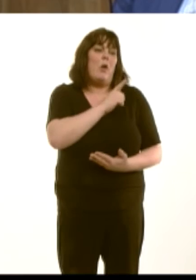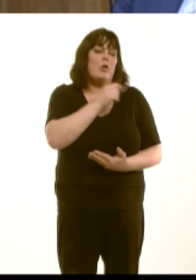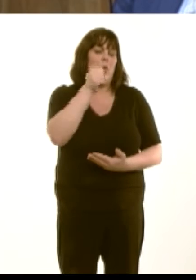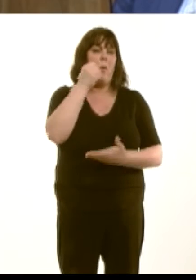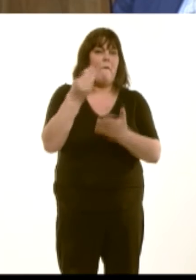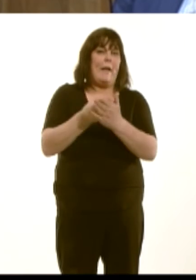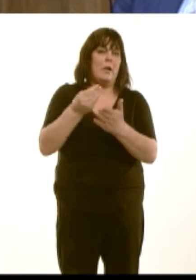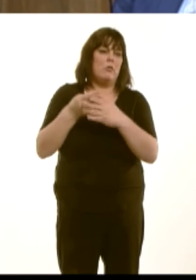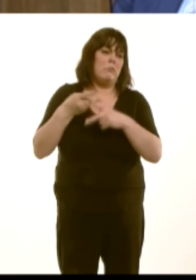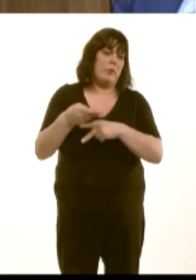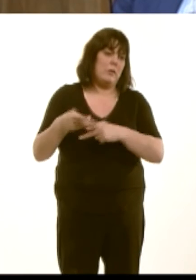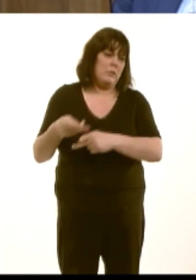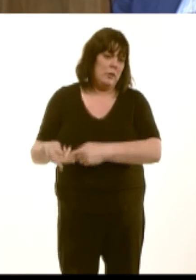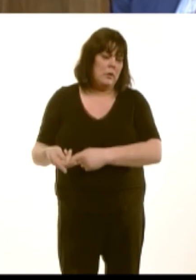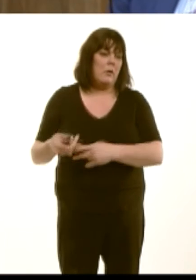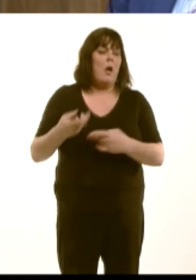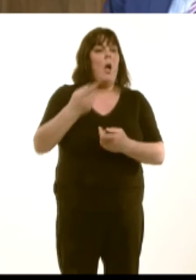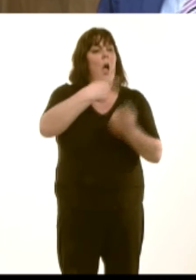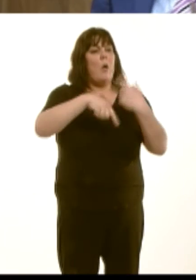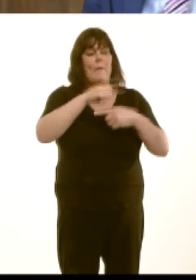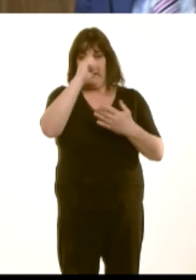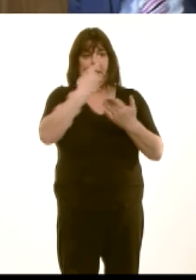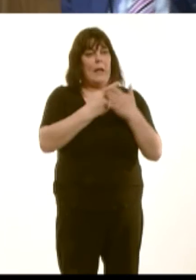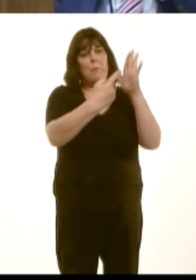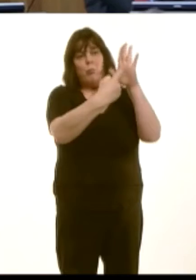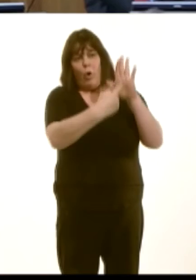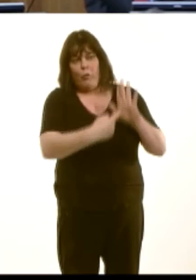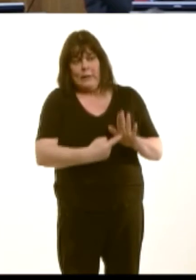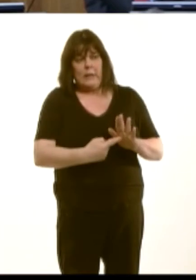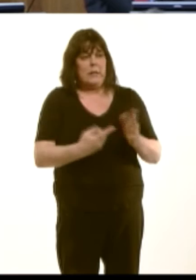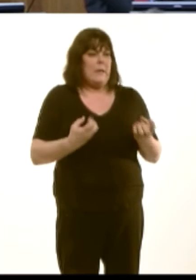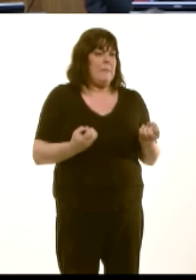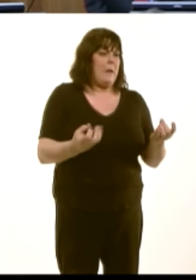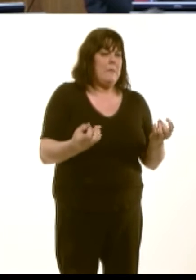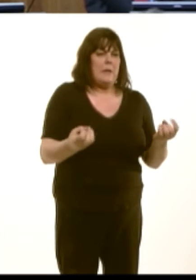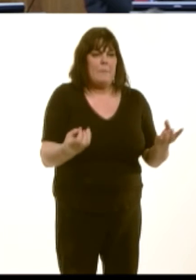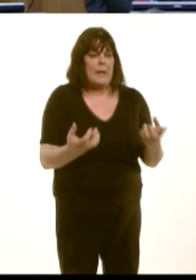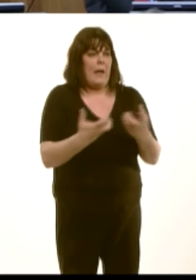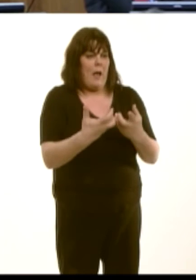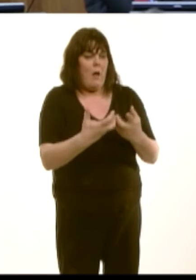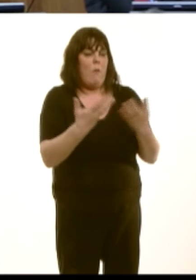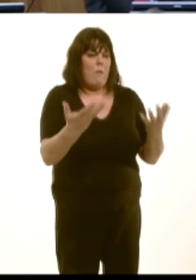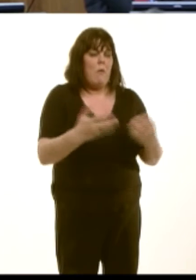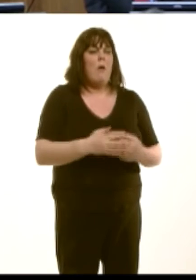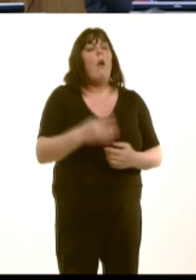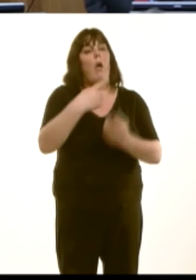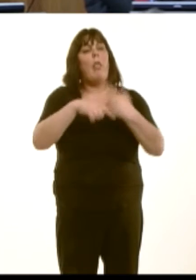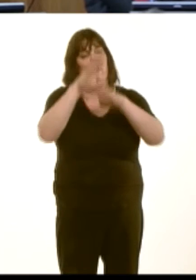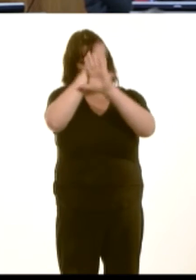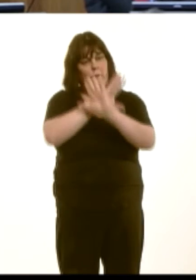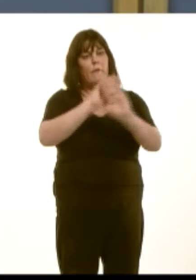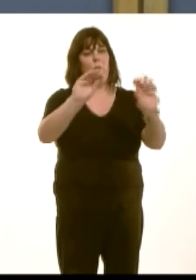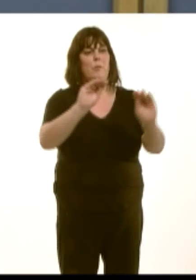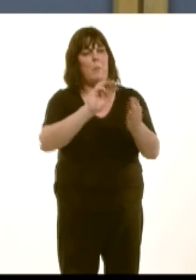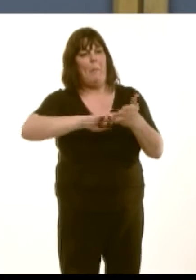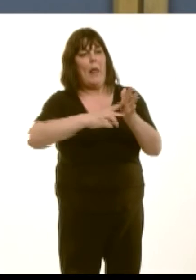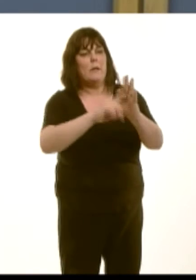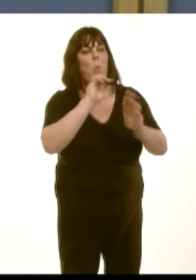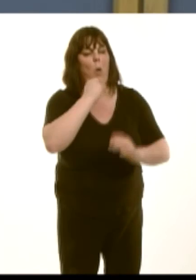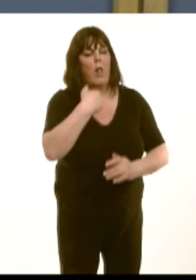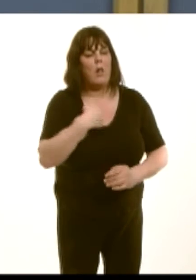in and in terms of what our priorities are.